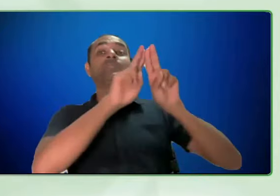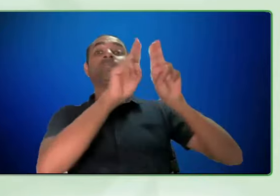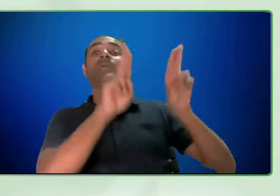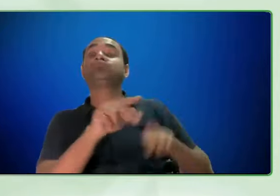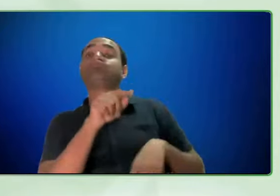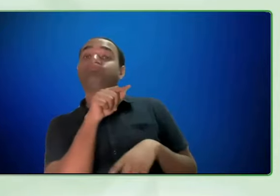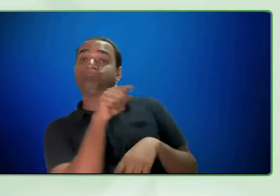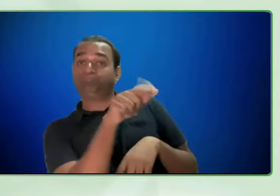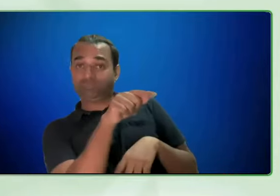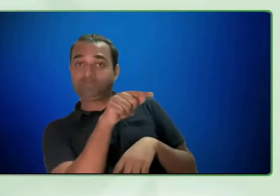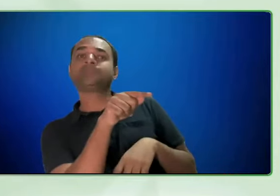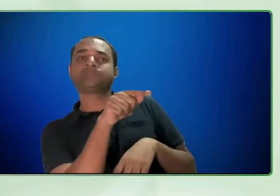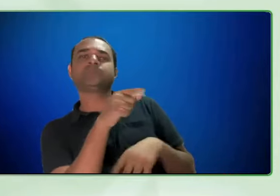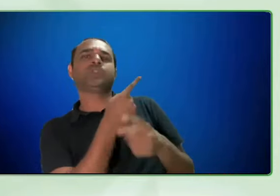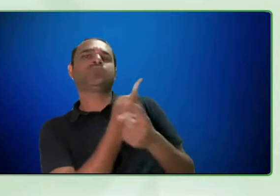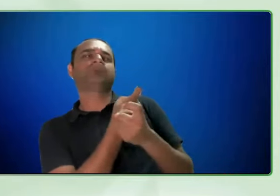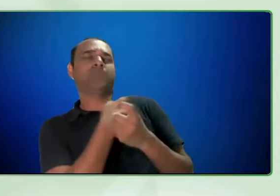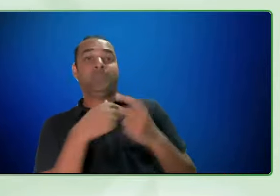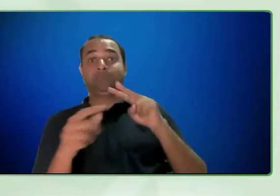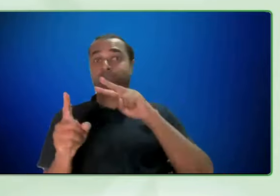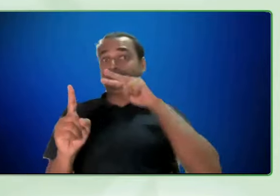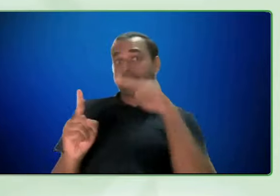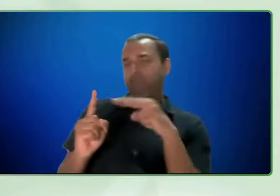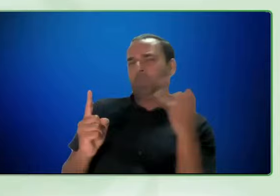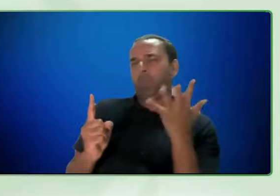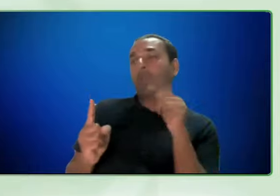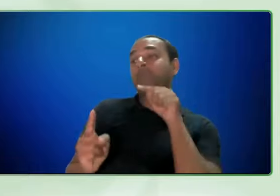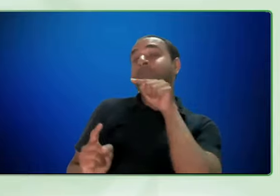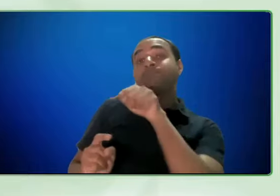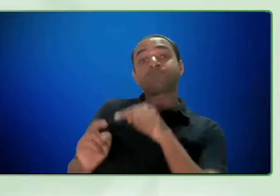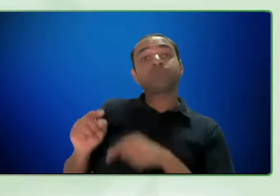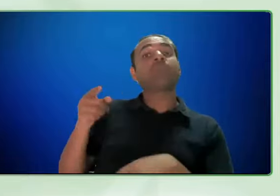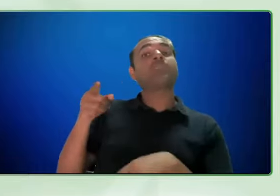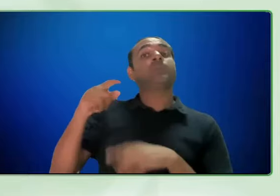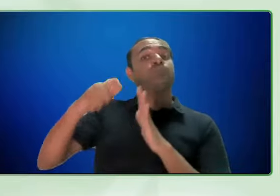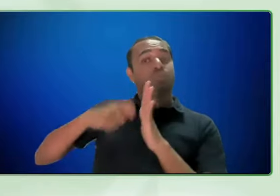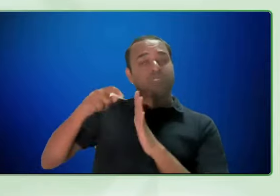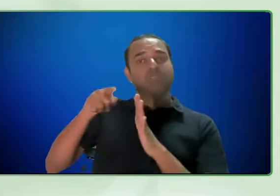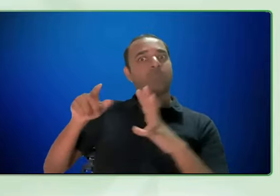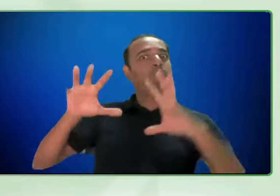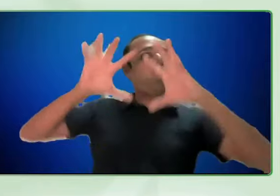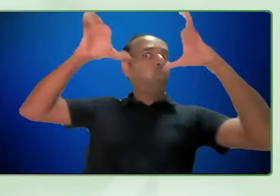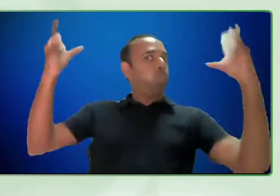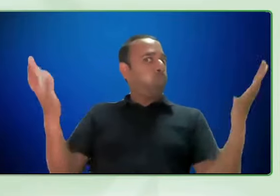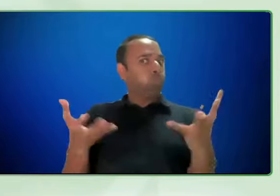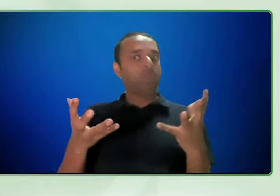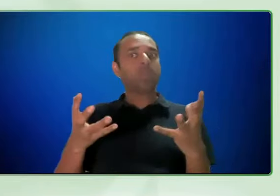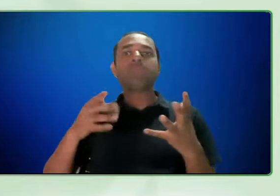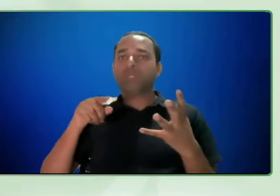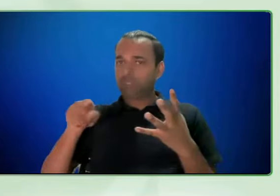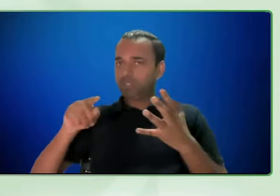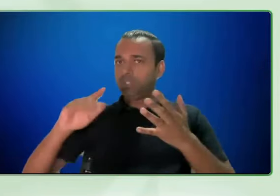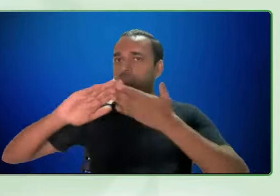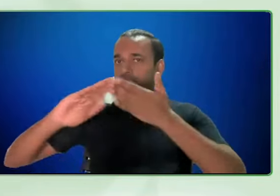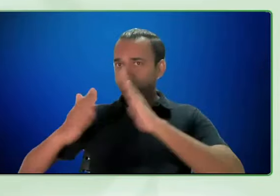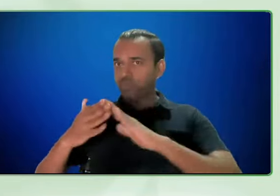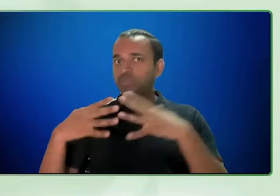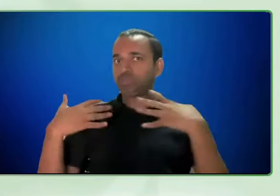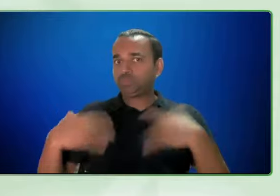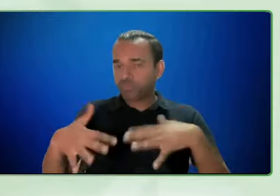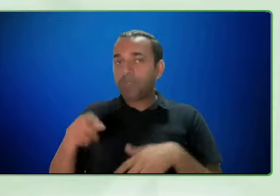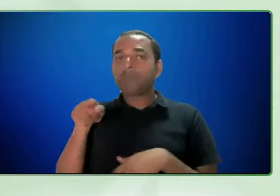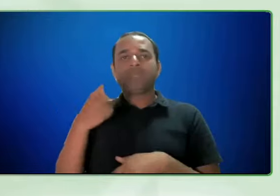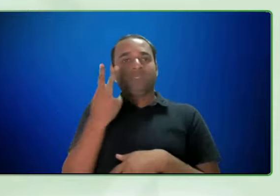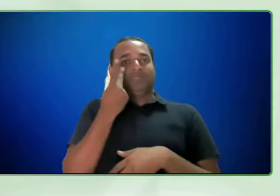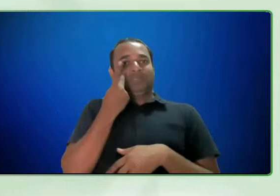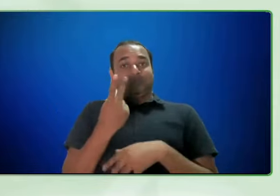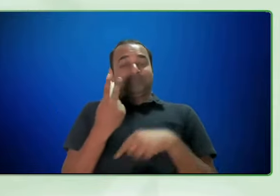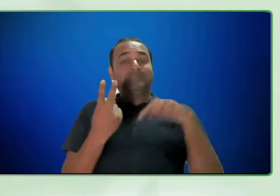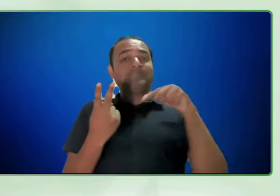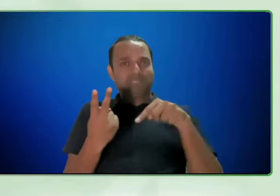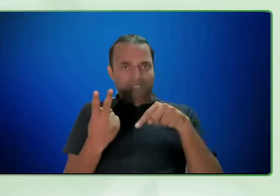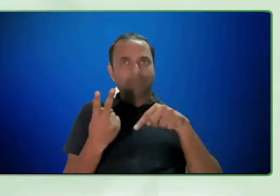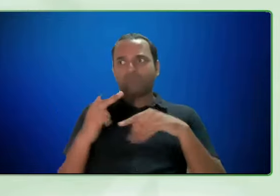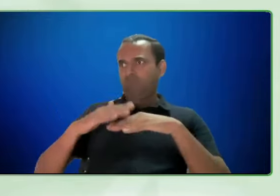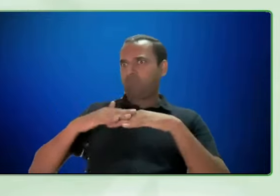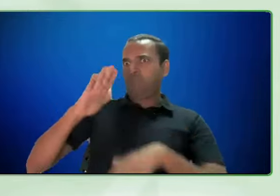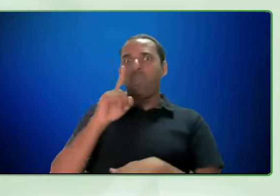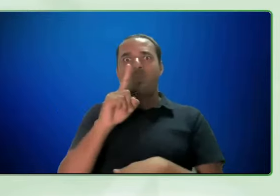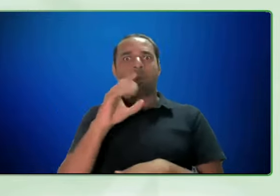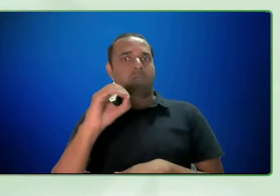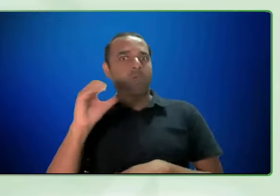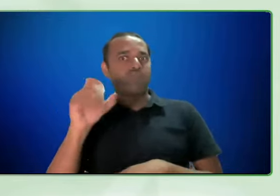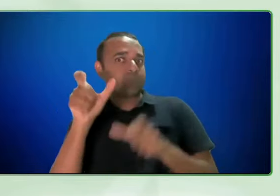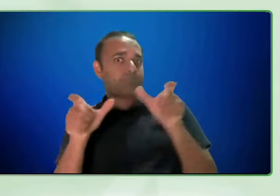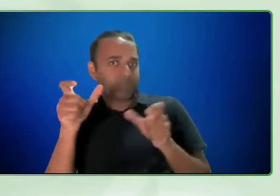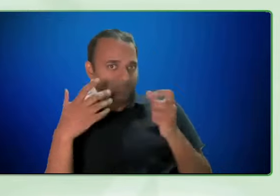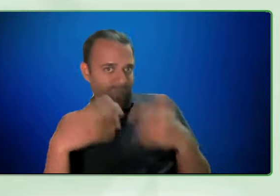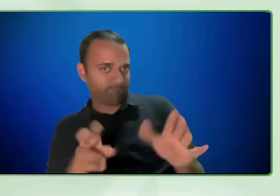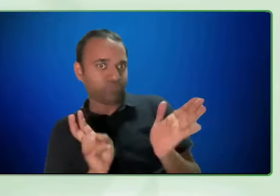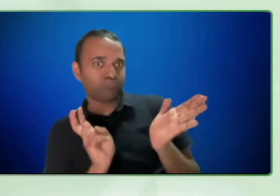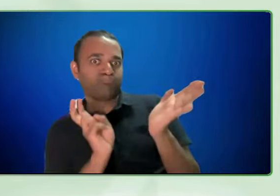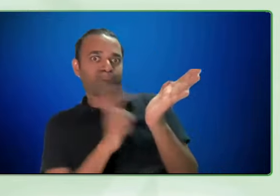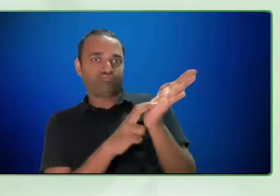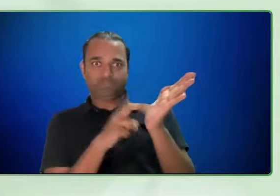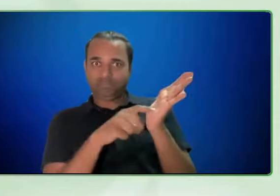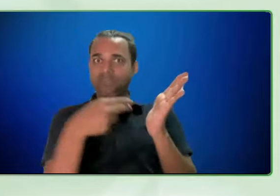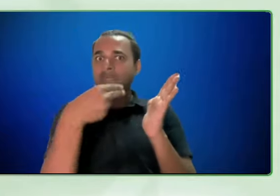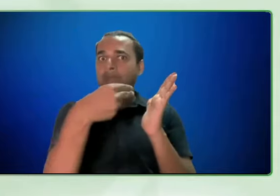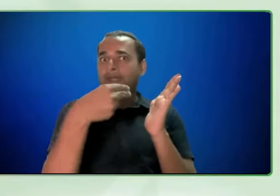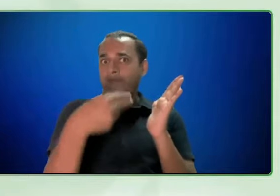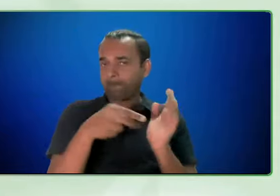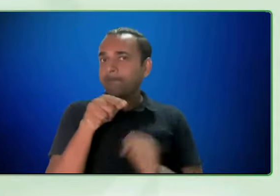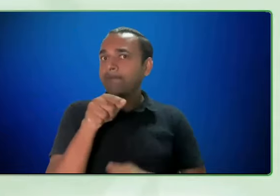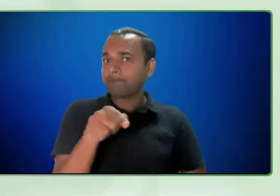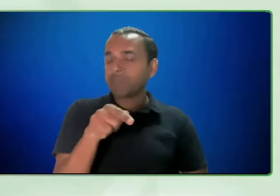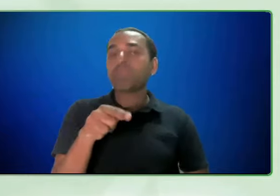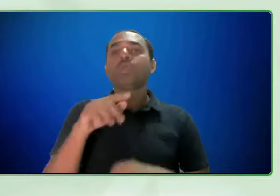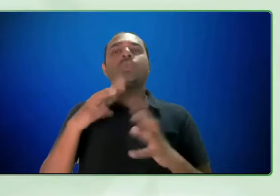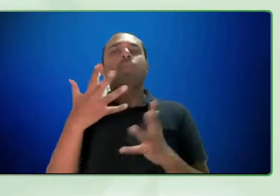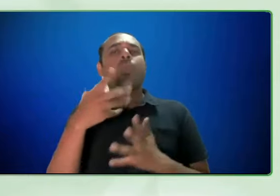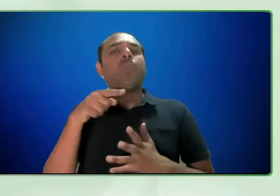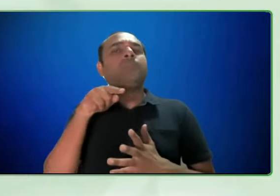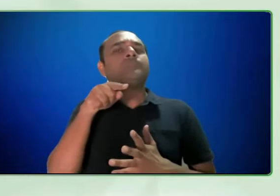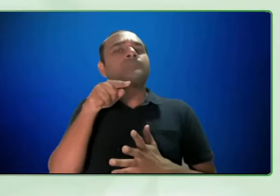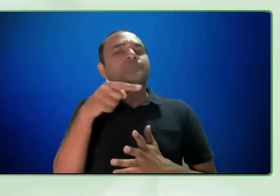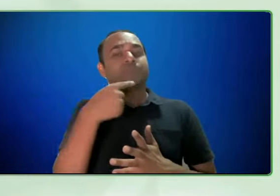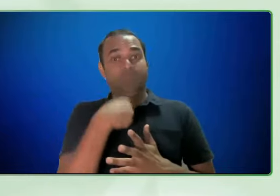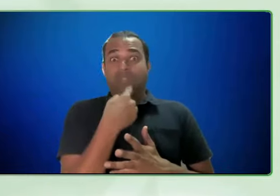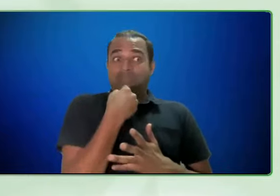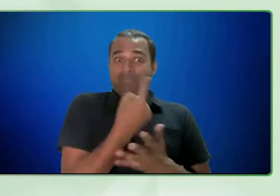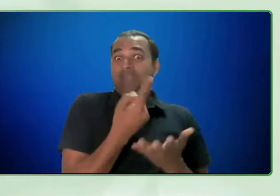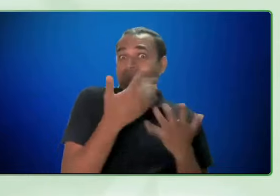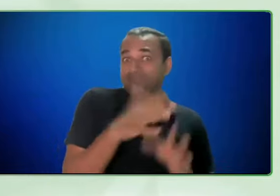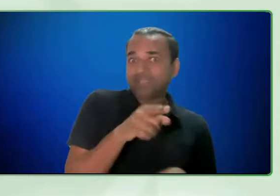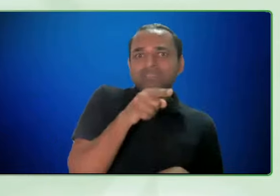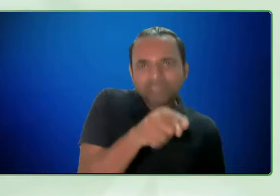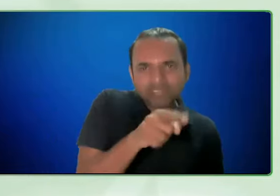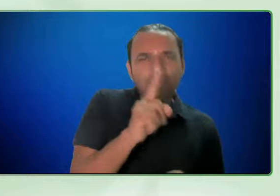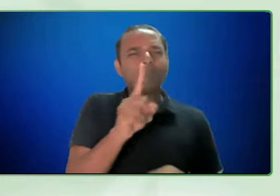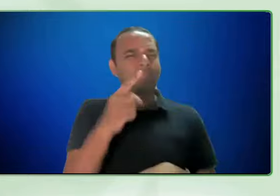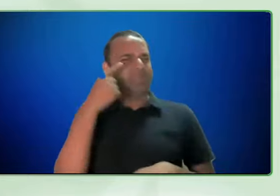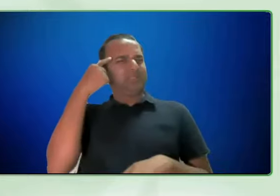have this conference grow. We need this connected leader to work with us in Vienna and regionalise